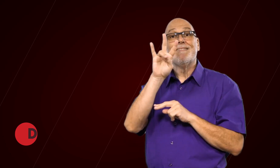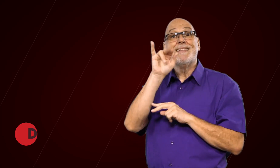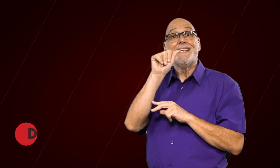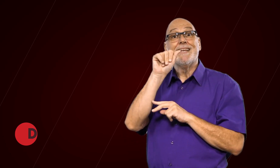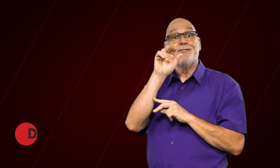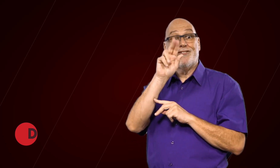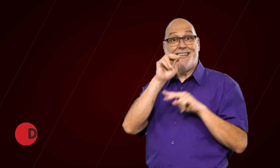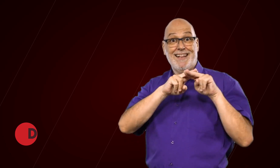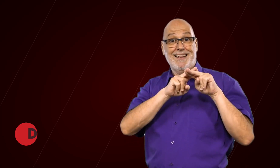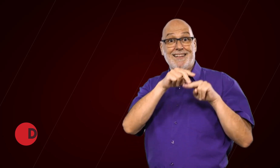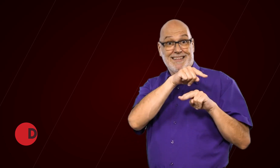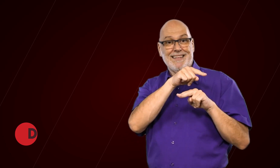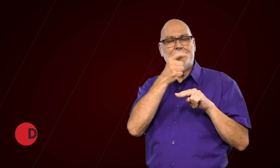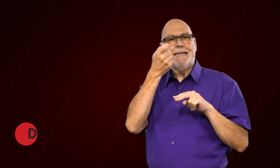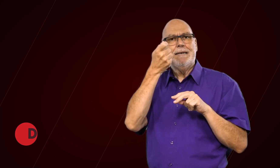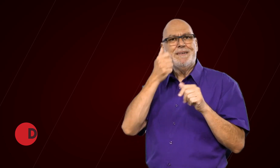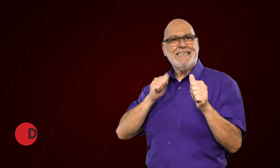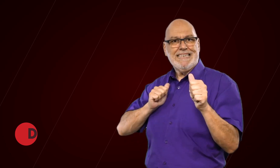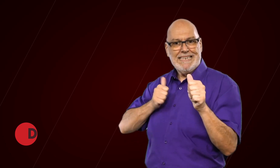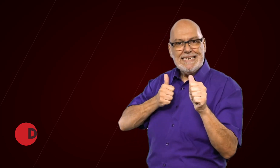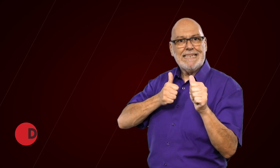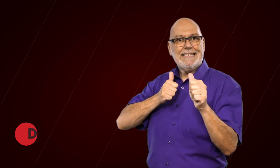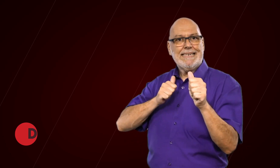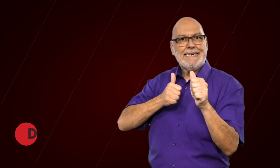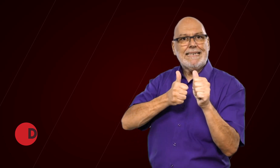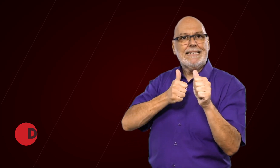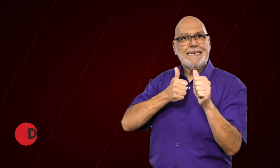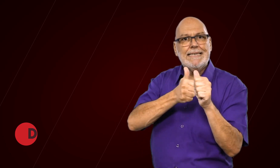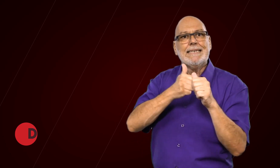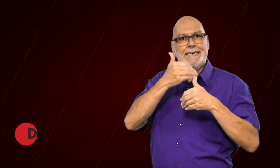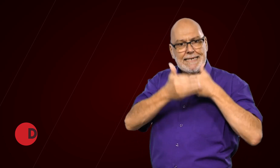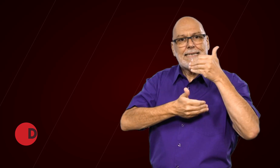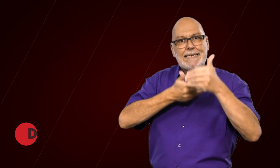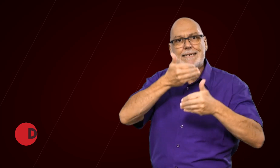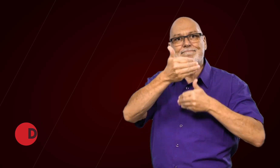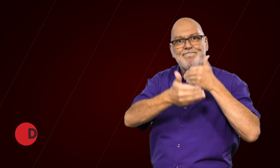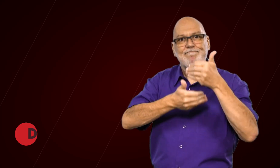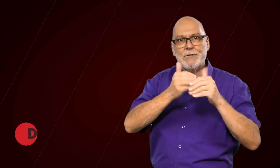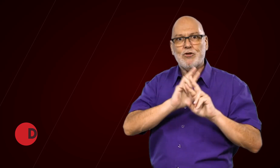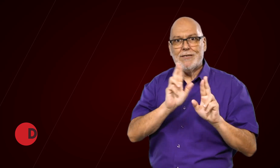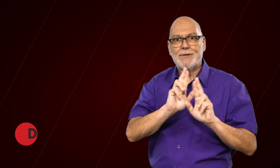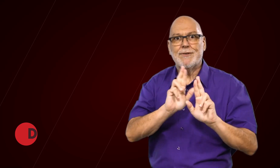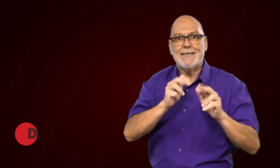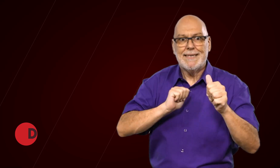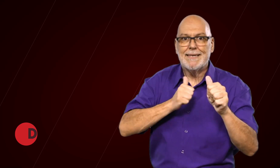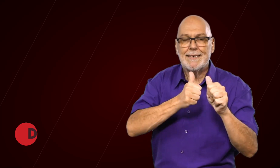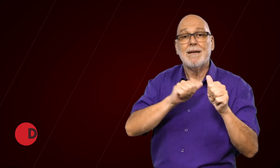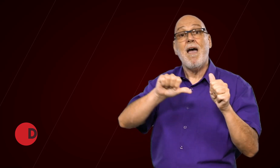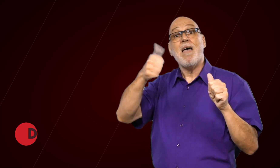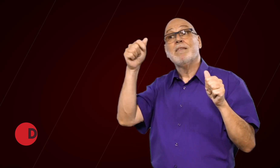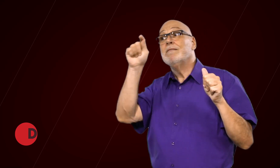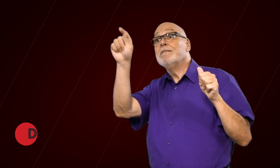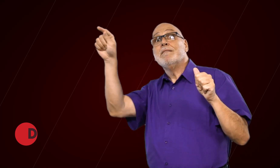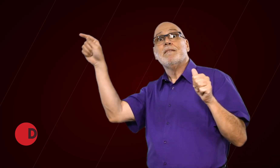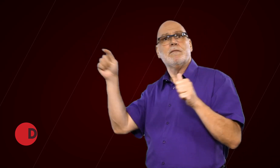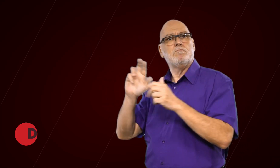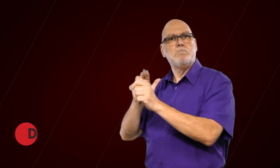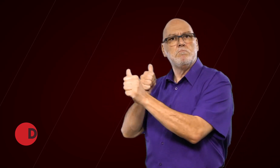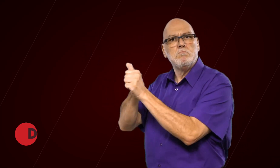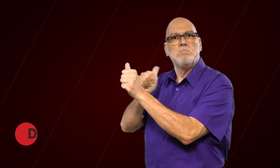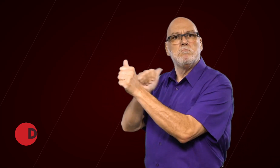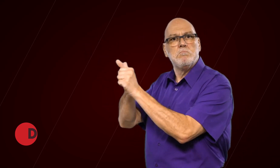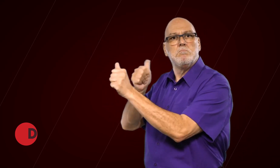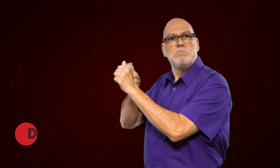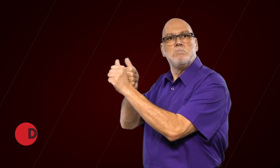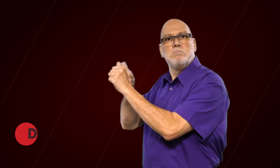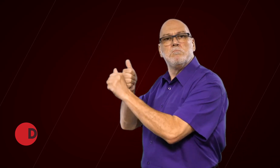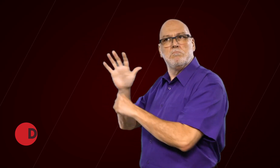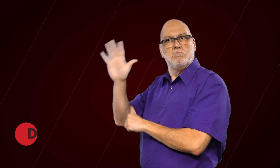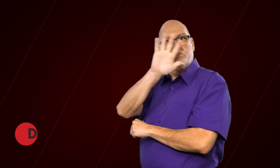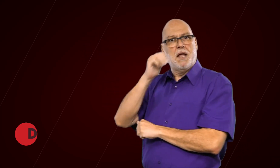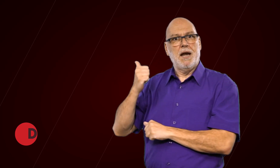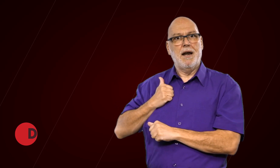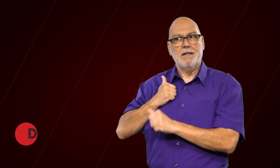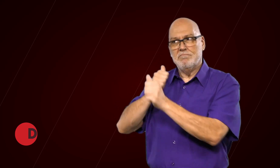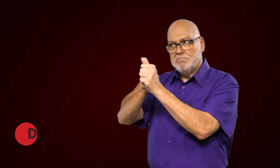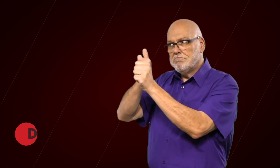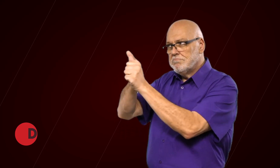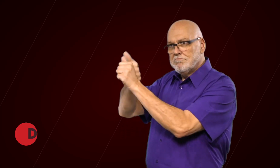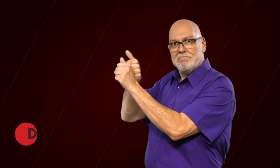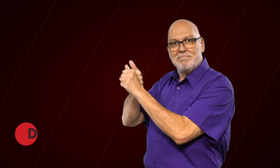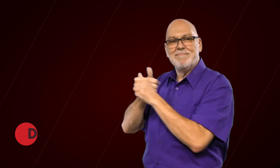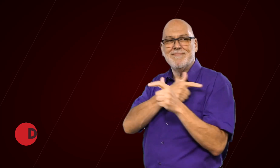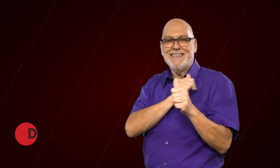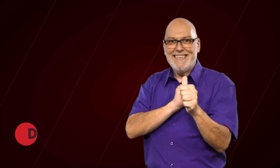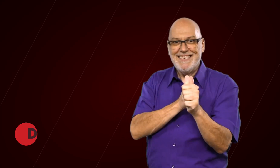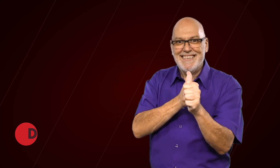still playing catch up as compared to other public transit systems across